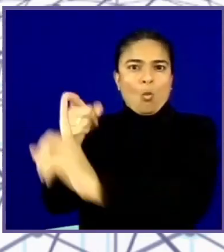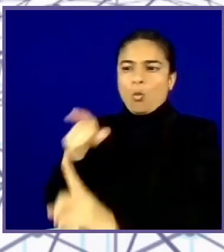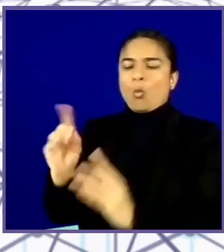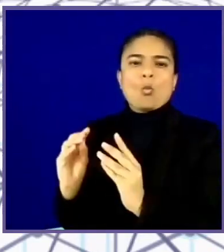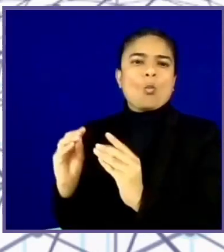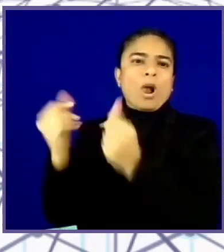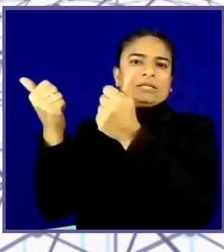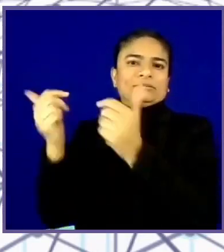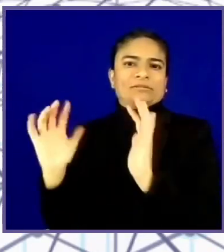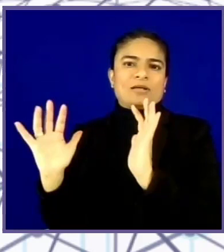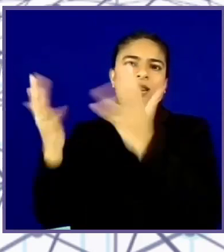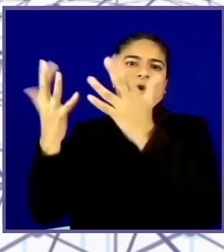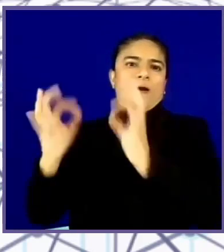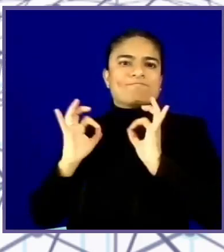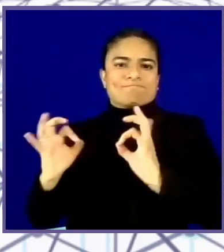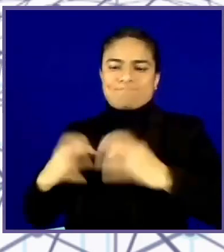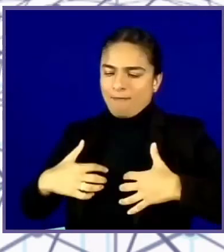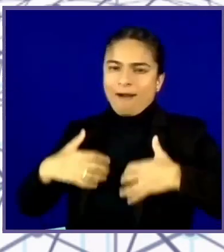the person's occupational profile.